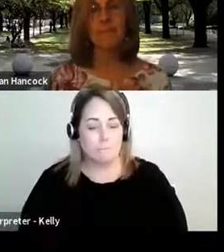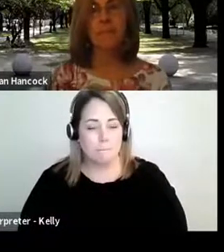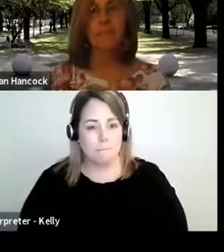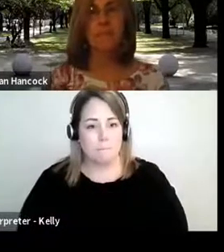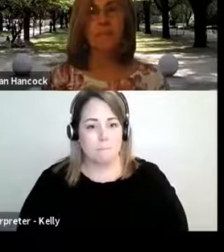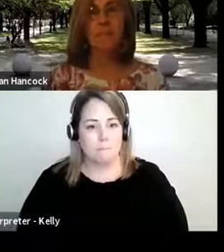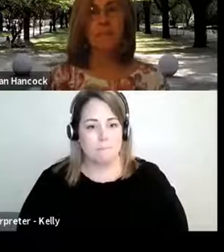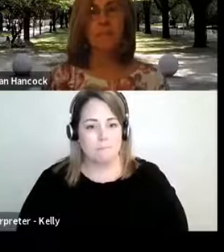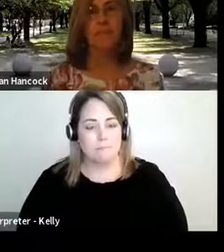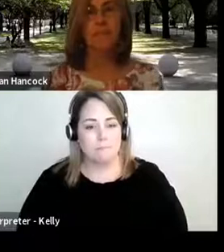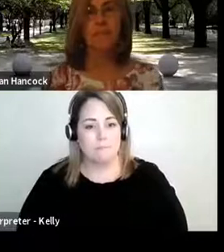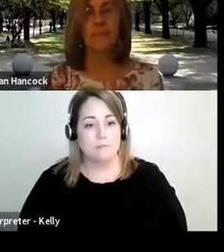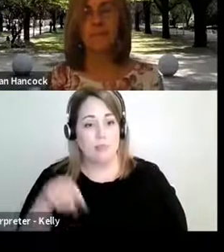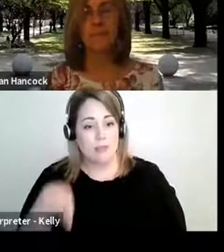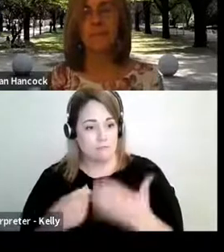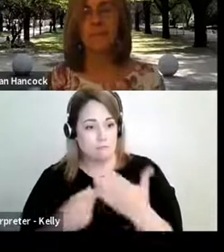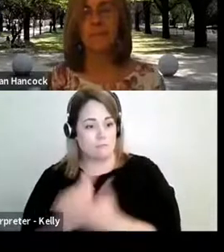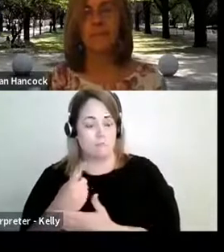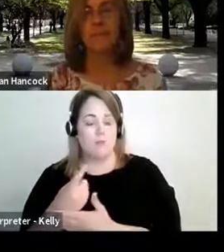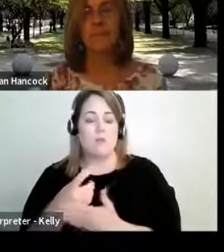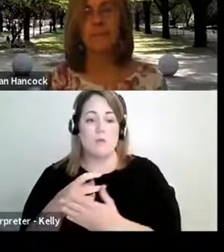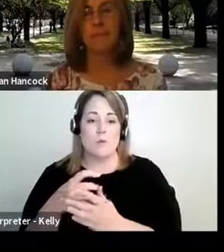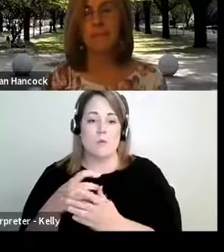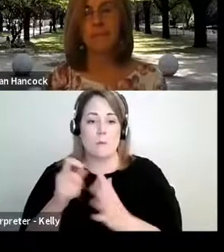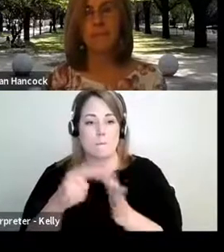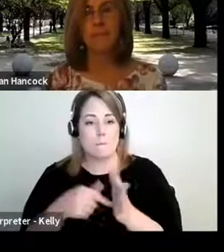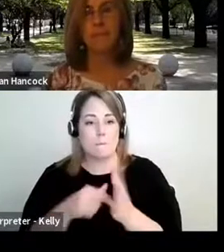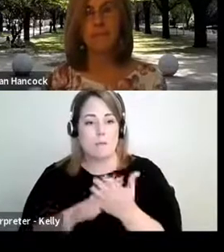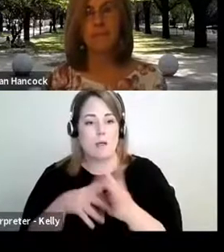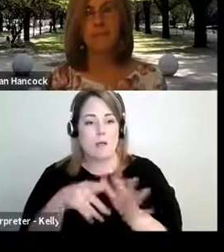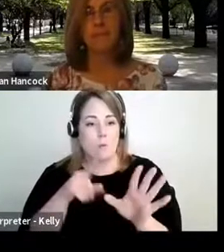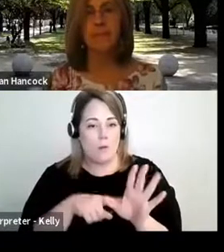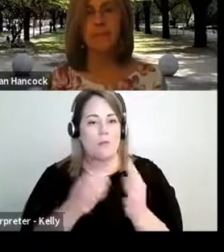Pathways came about through our mentoring - autism mentoring community of practice.